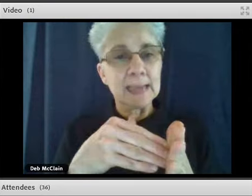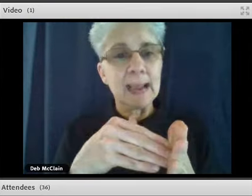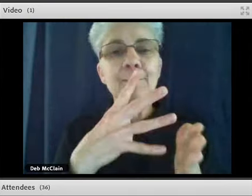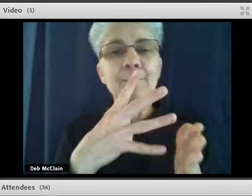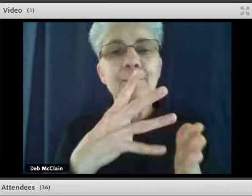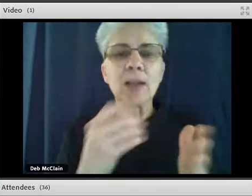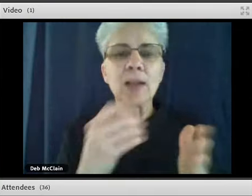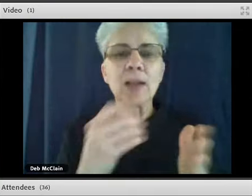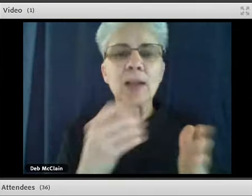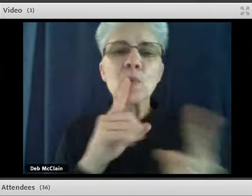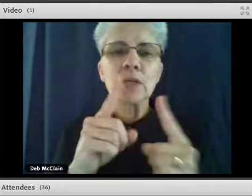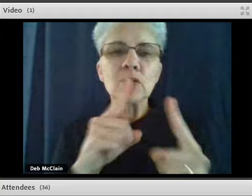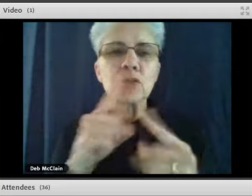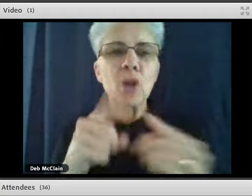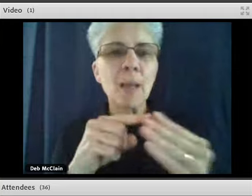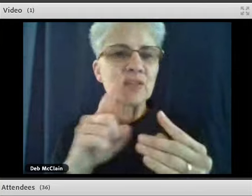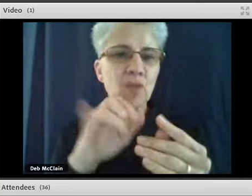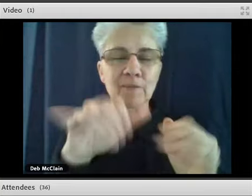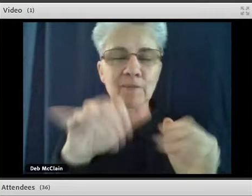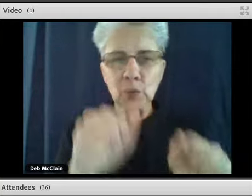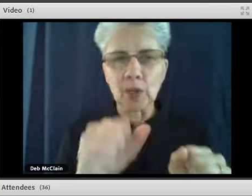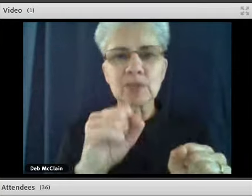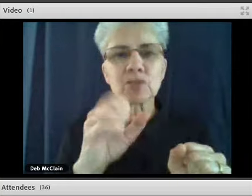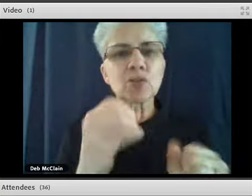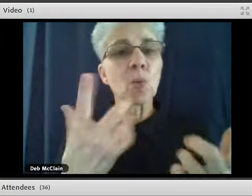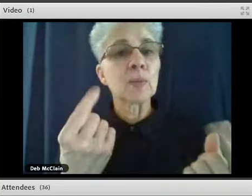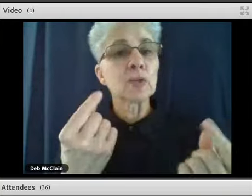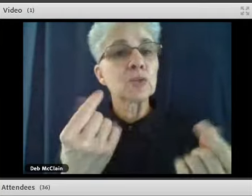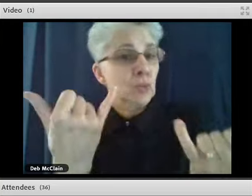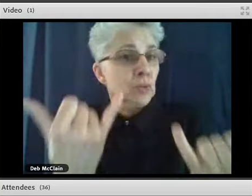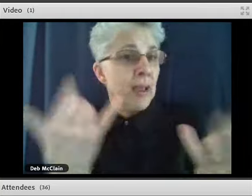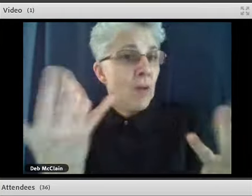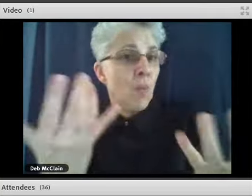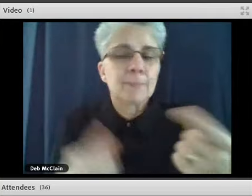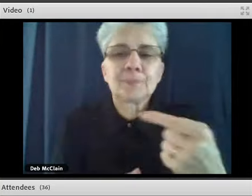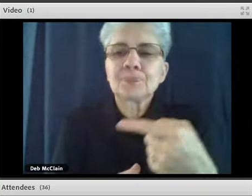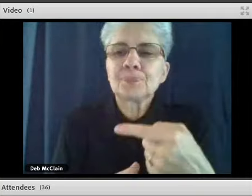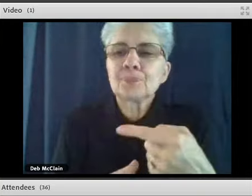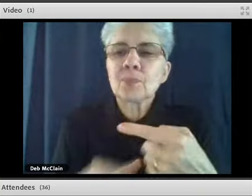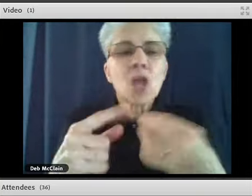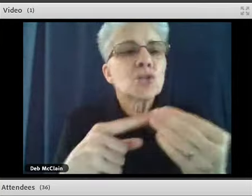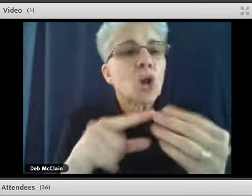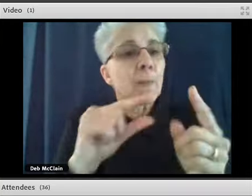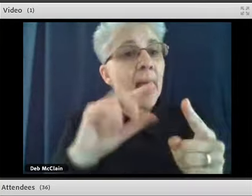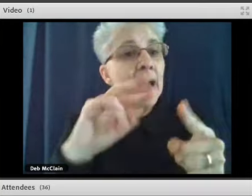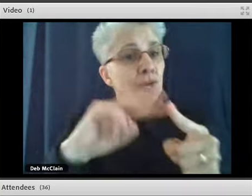because I could talk about this forever. So, what are we going to talk about today? We're going to talk about some terminology.